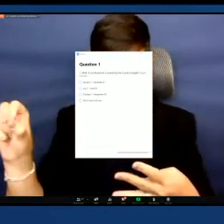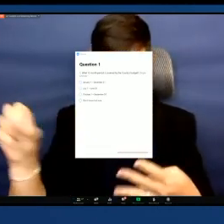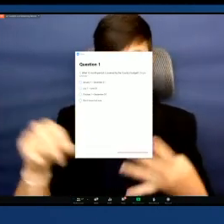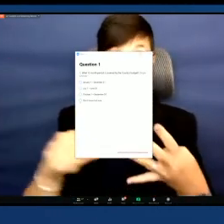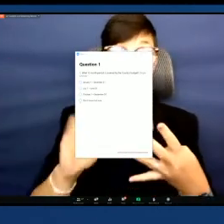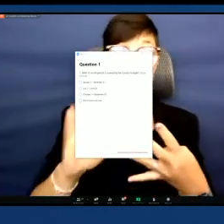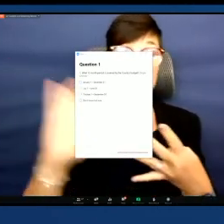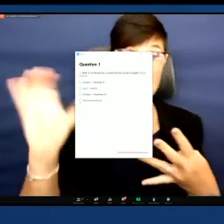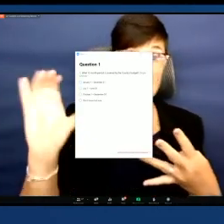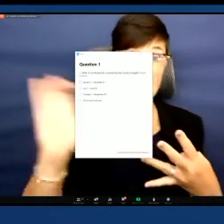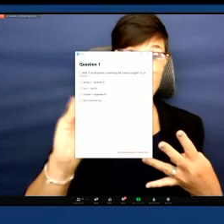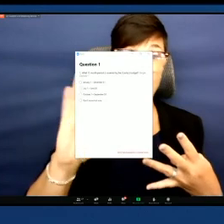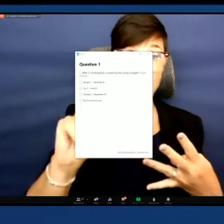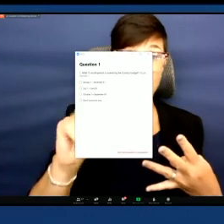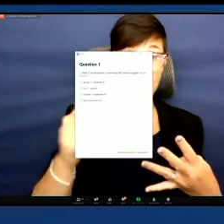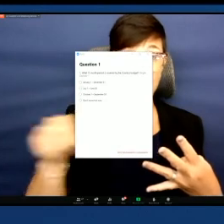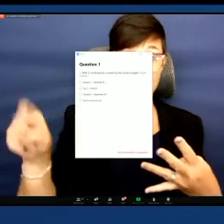So the polling is now open.